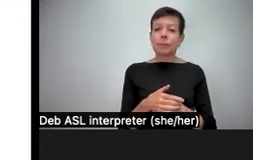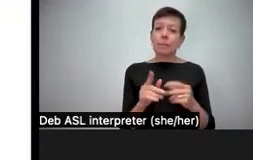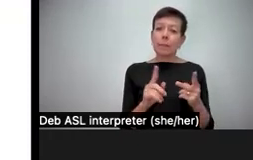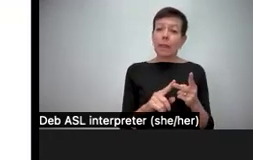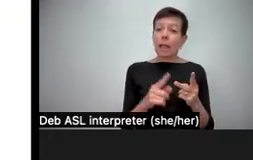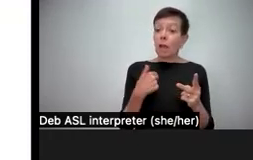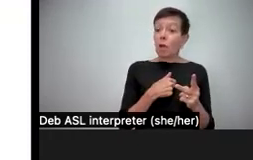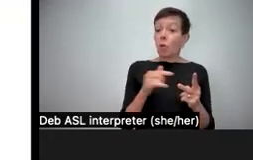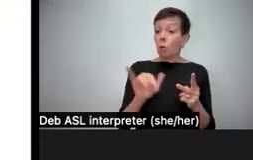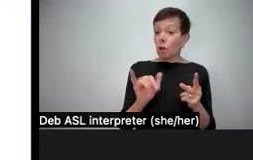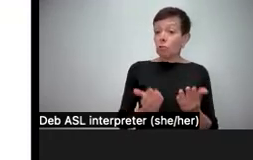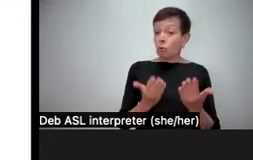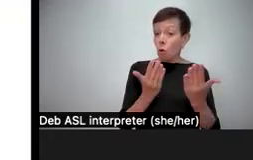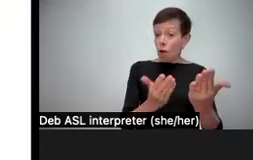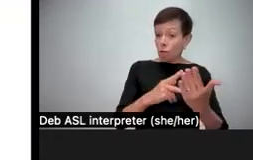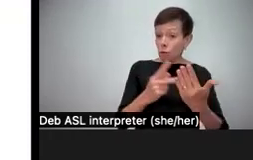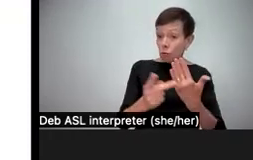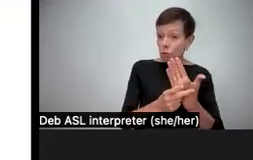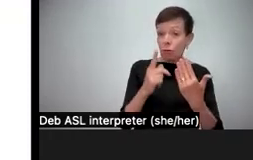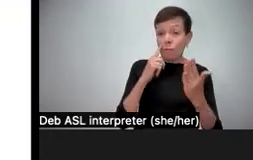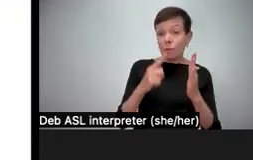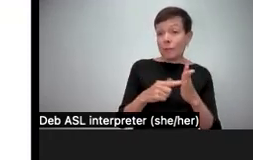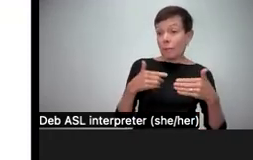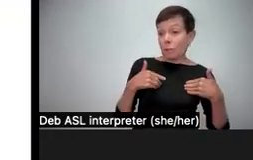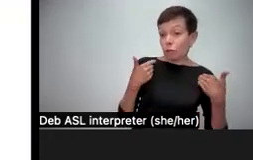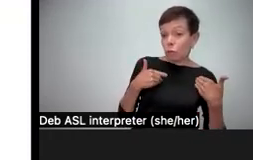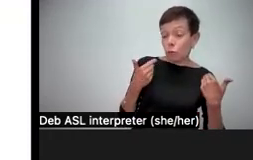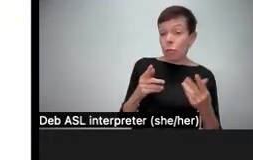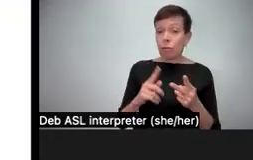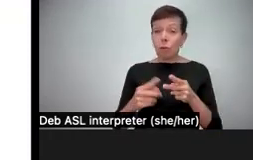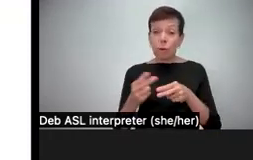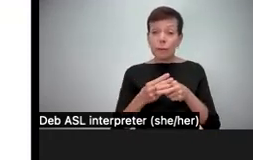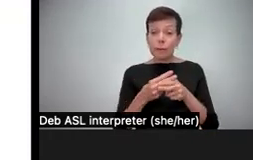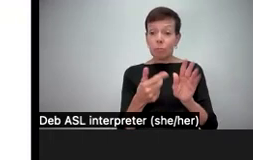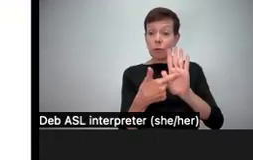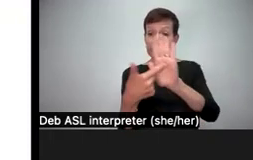artist development and temporary exhibitions, and we're also working to build public art awareness